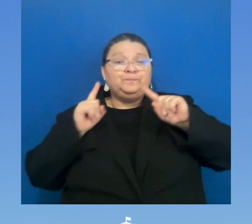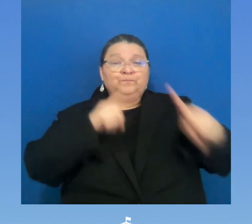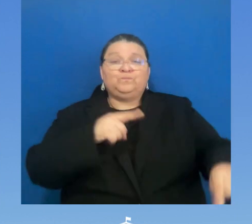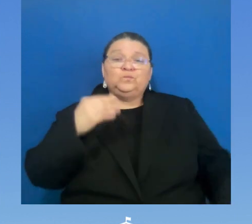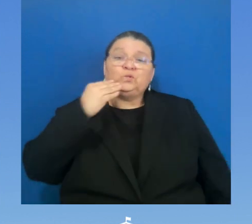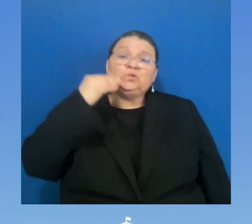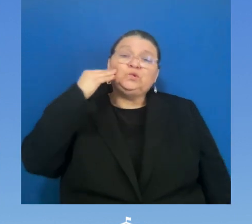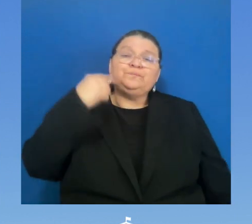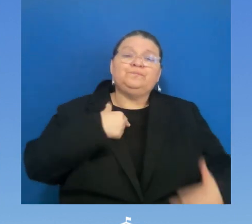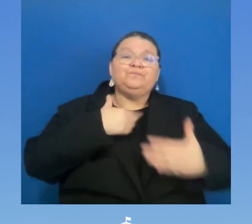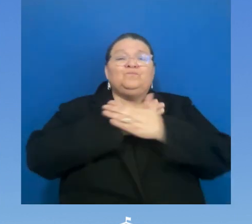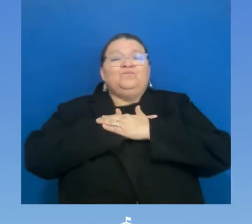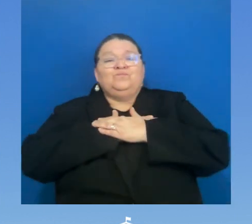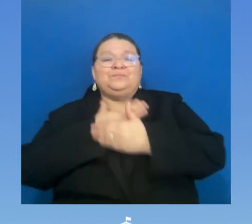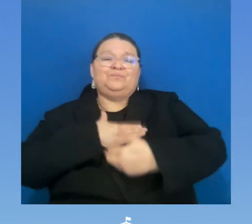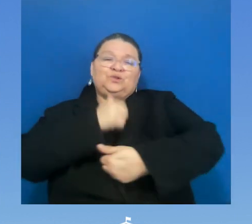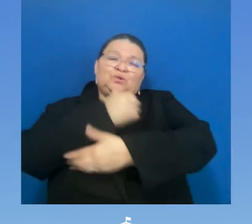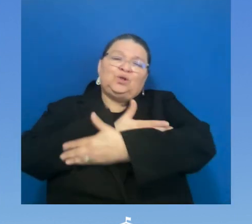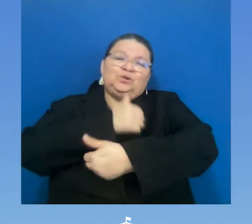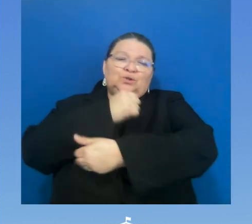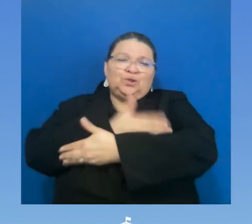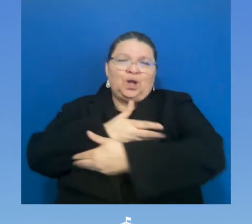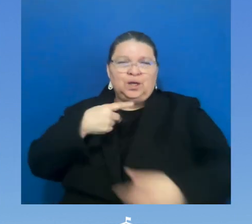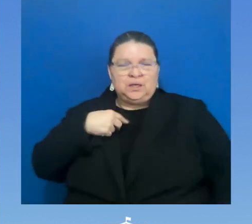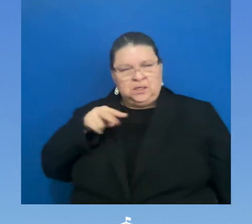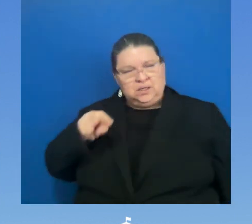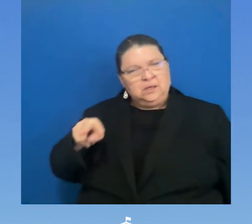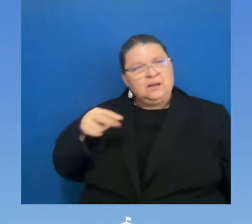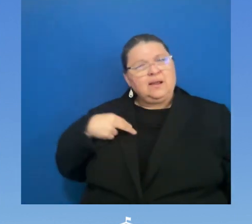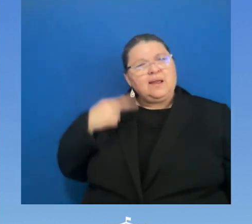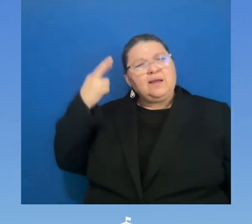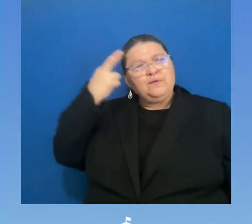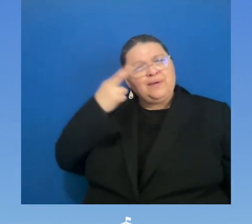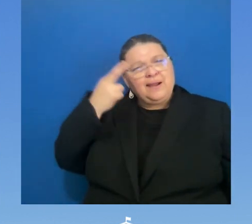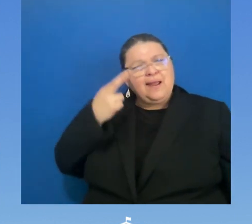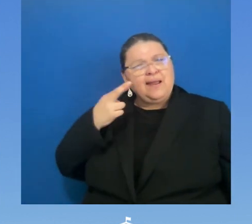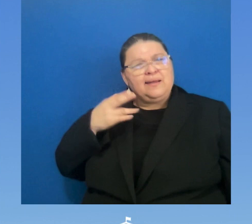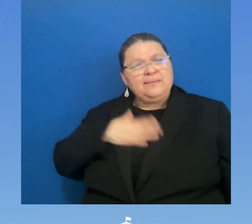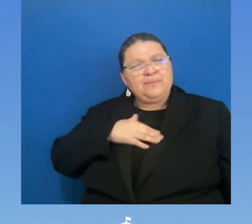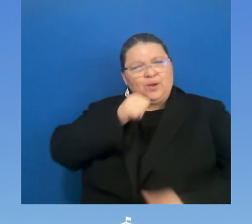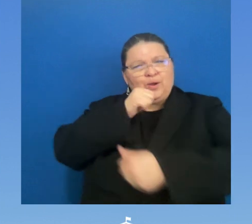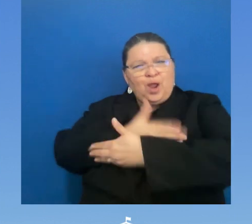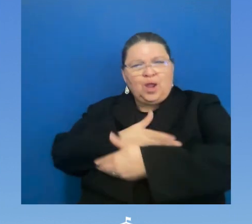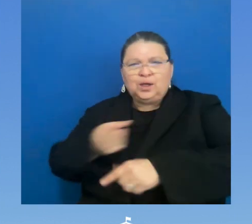that one day they would enter the workforce. How would the workplace treat them if I did nothing?